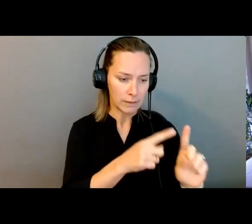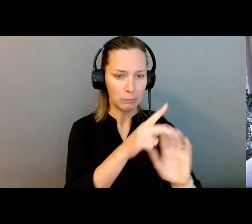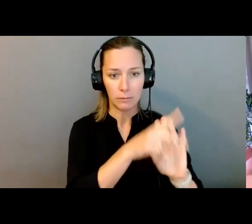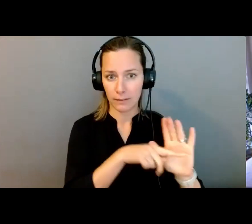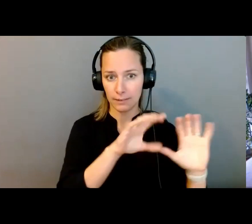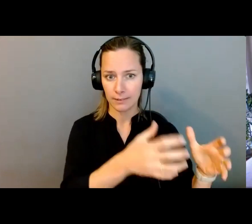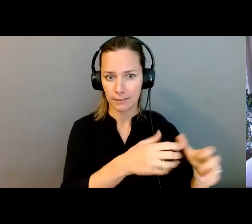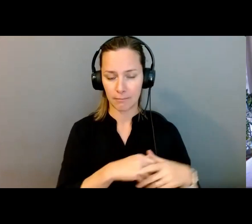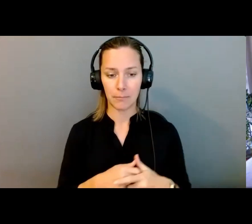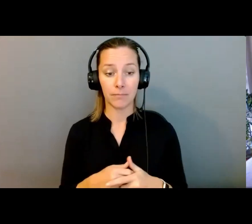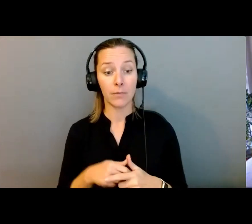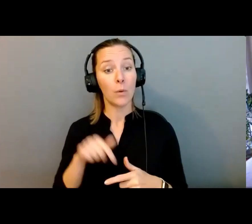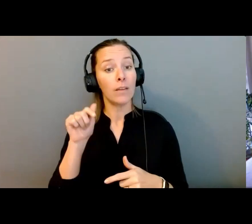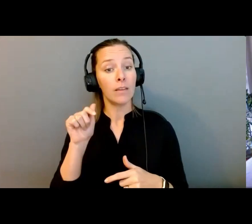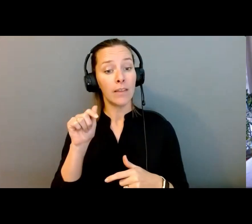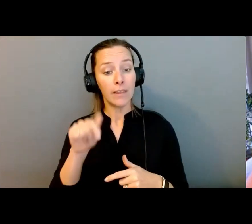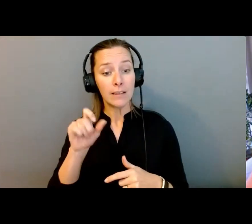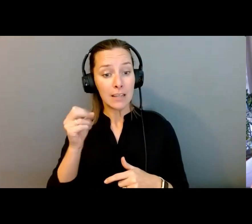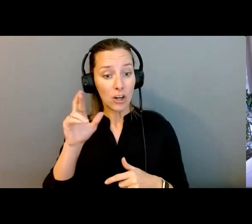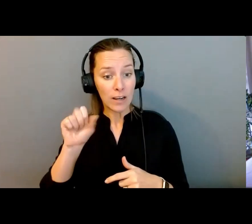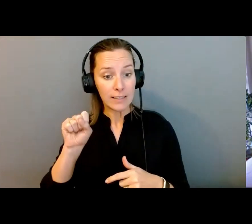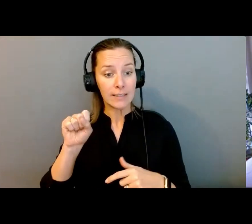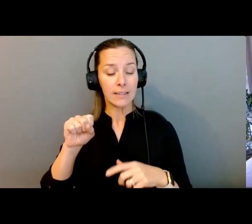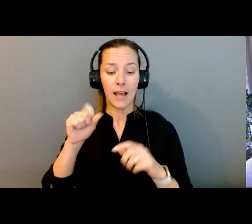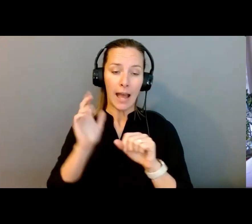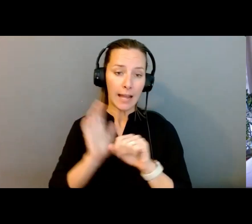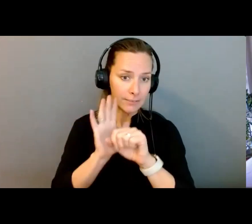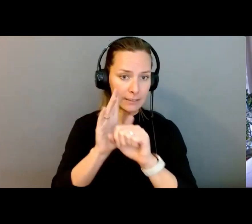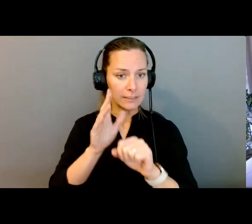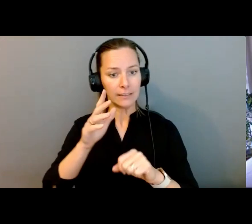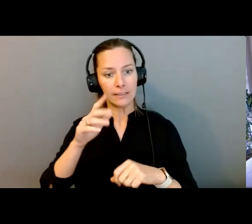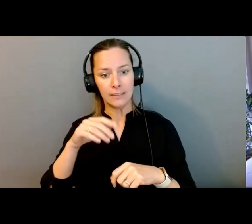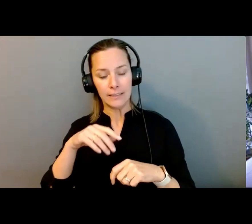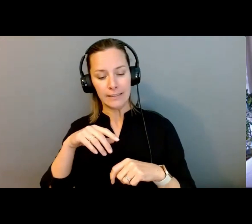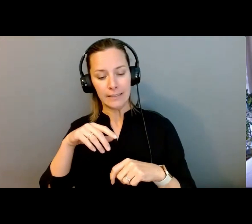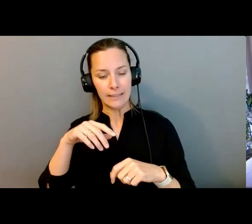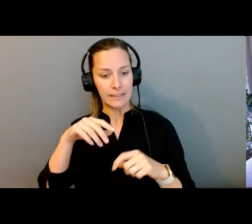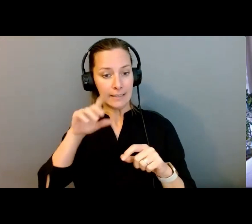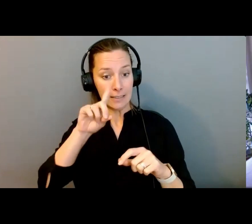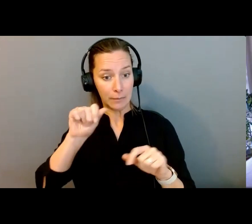So in this series, disability justice activists and disability-centered service providers